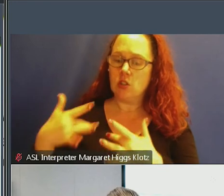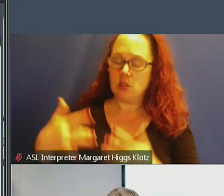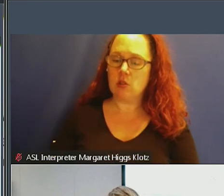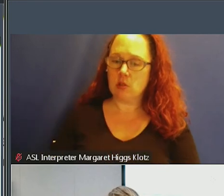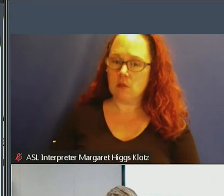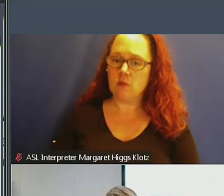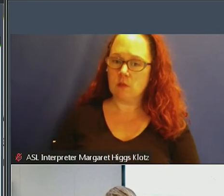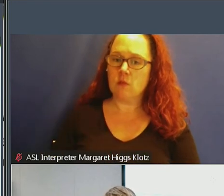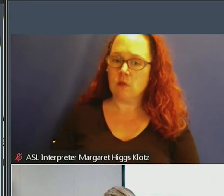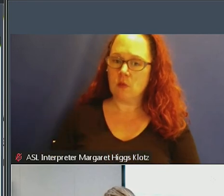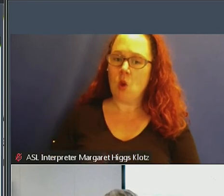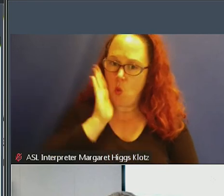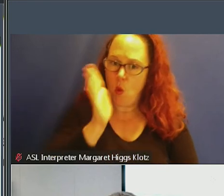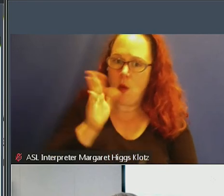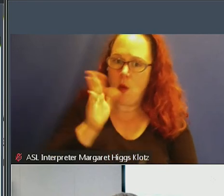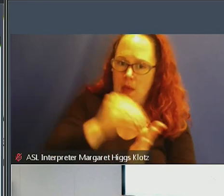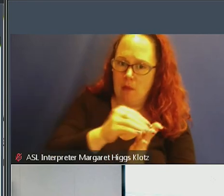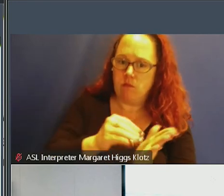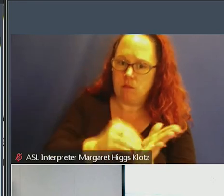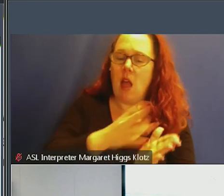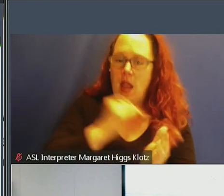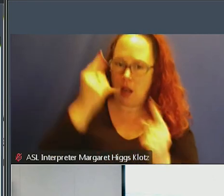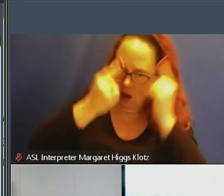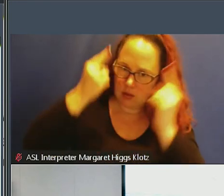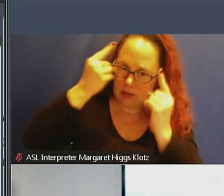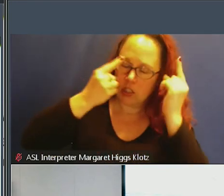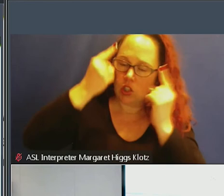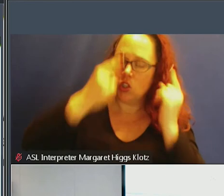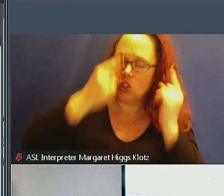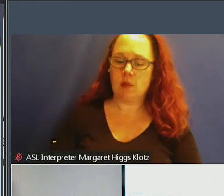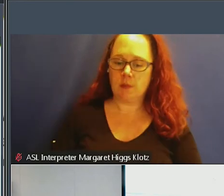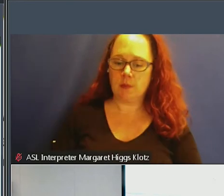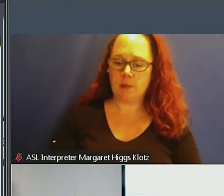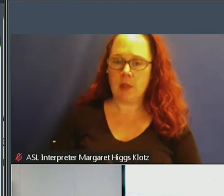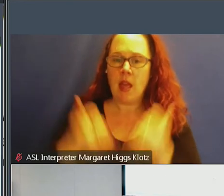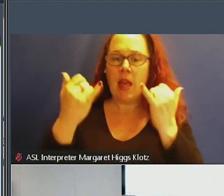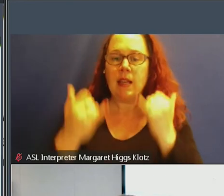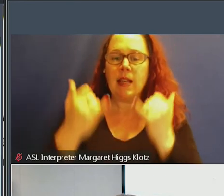at least be considered during this time. And I want to turn to our attorneys at some point in terms of the notice,